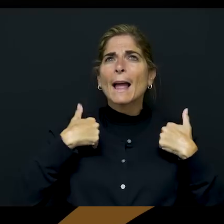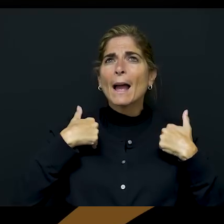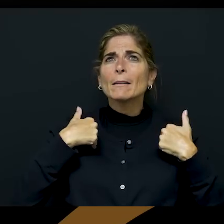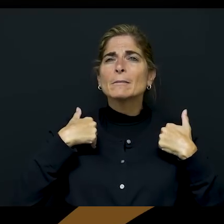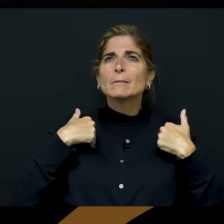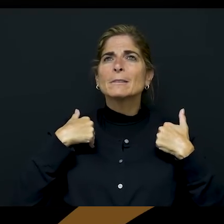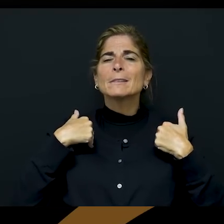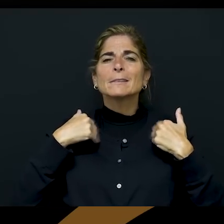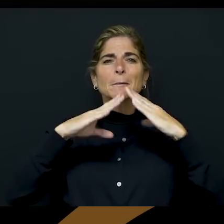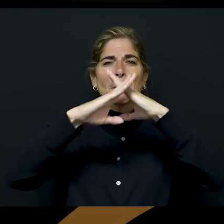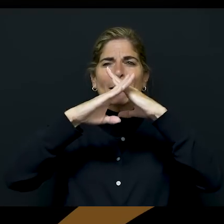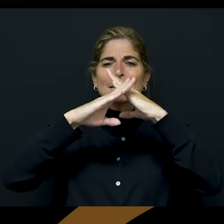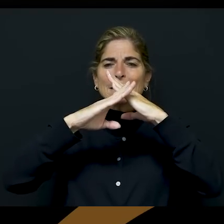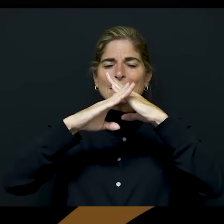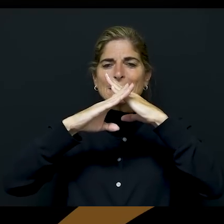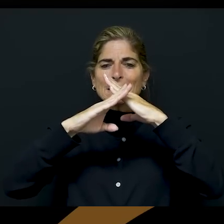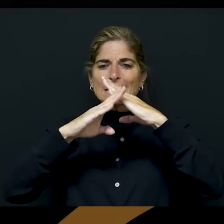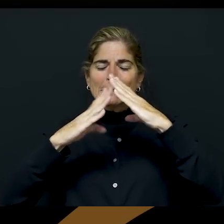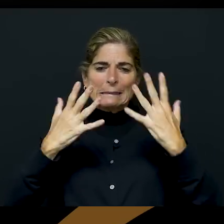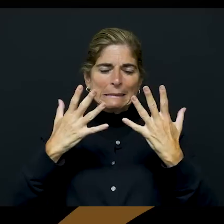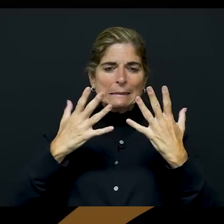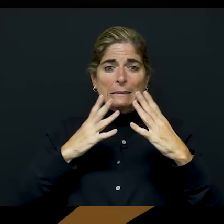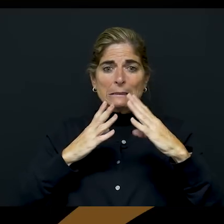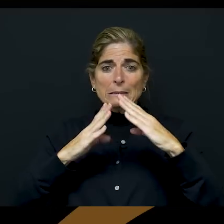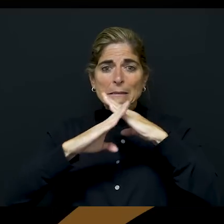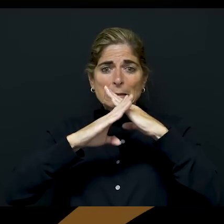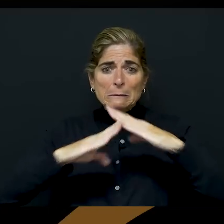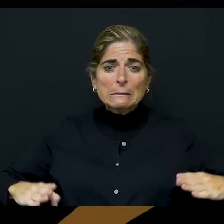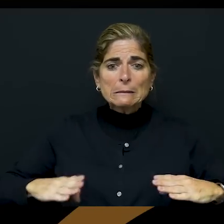There's hurdles for us to jump, but sometimes we can't jump those hurdles.